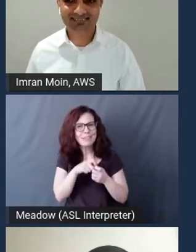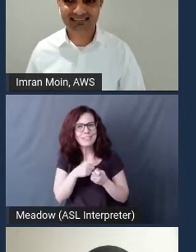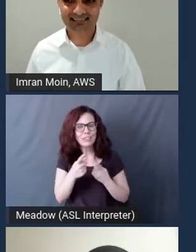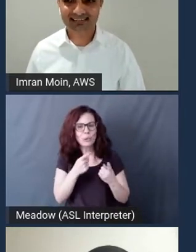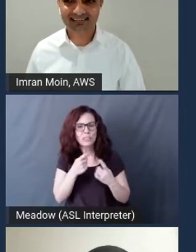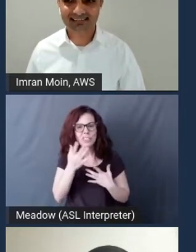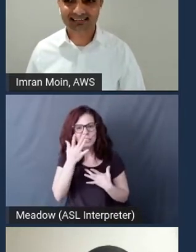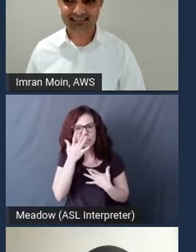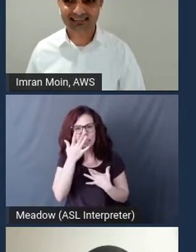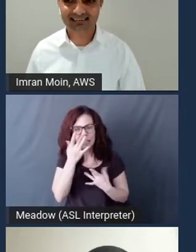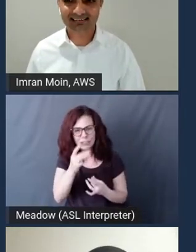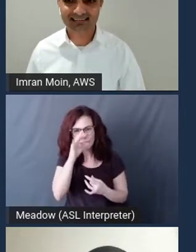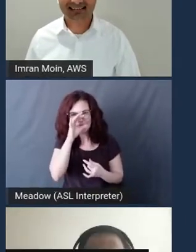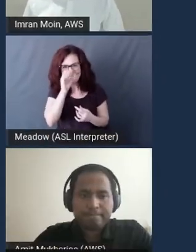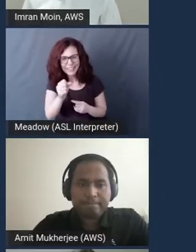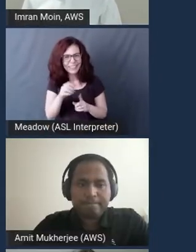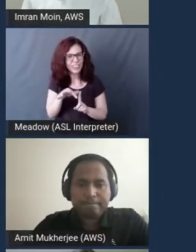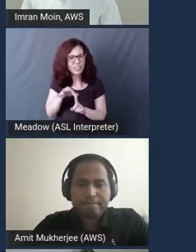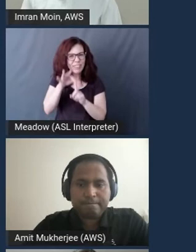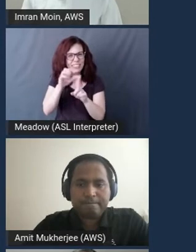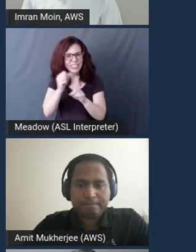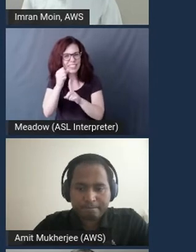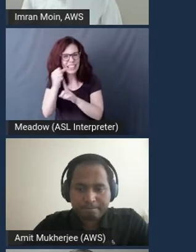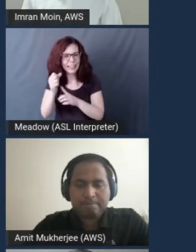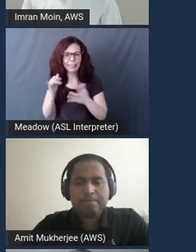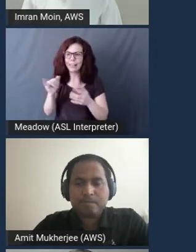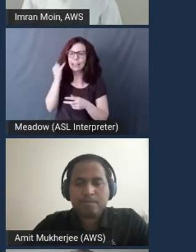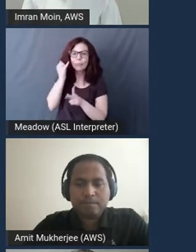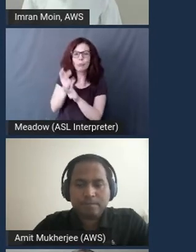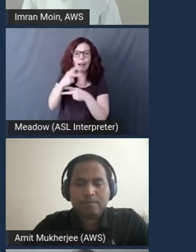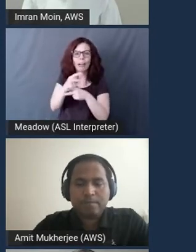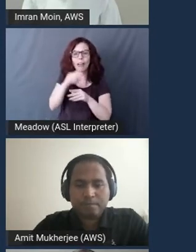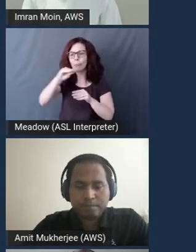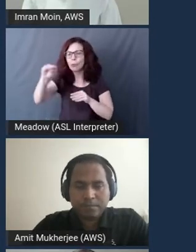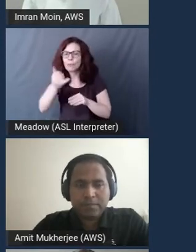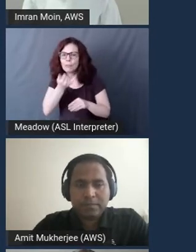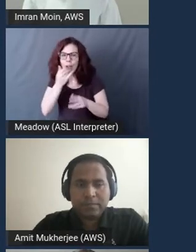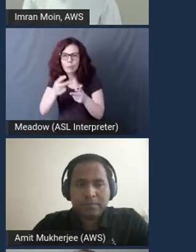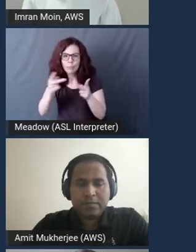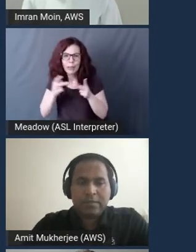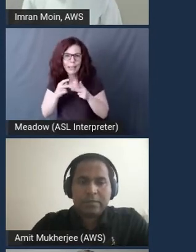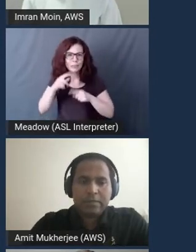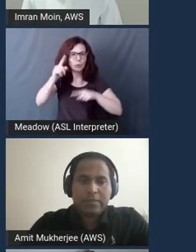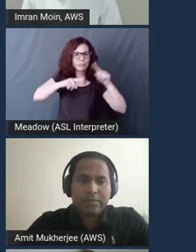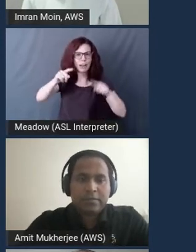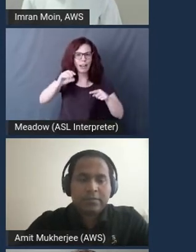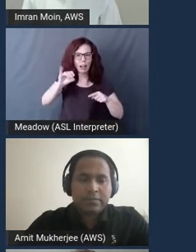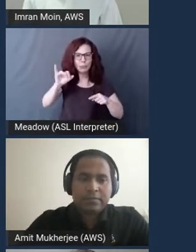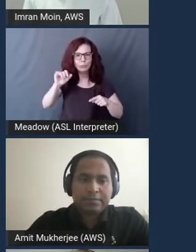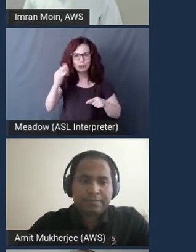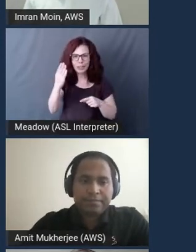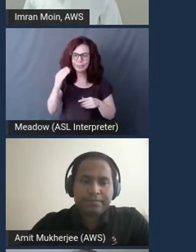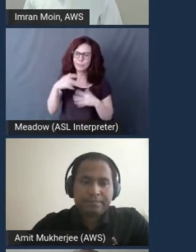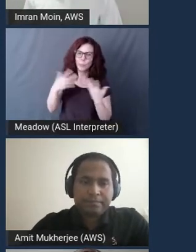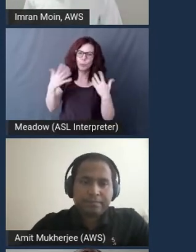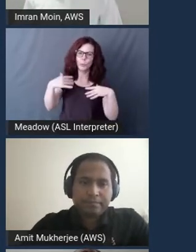like special cases like products in different places, or different objects. It basically shows that you can do all of these things